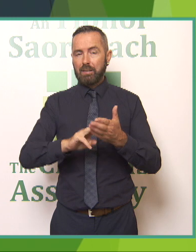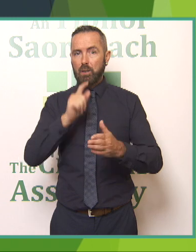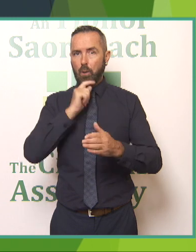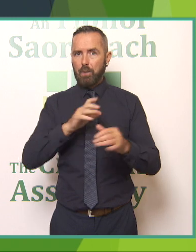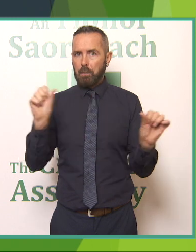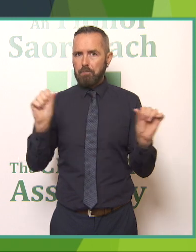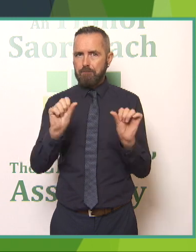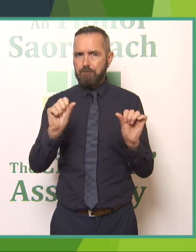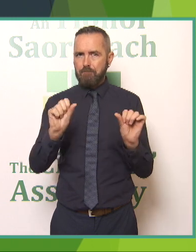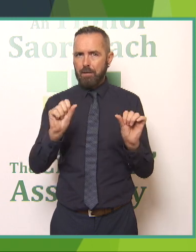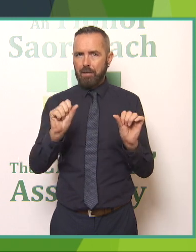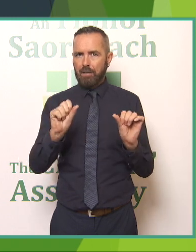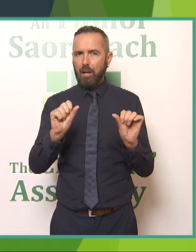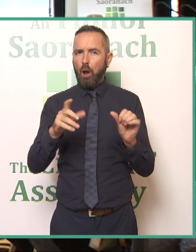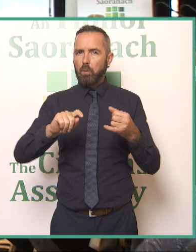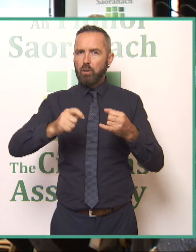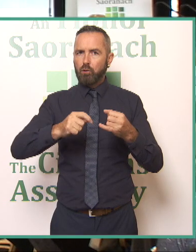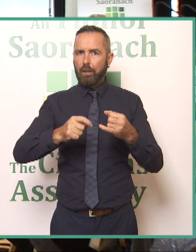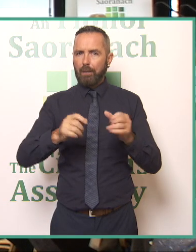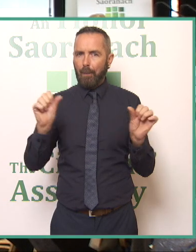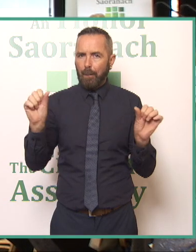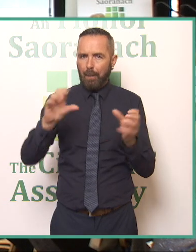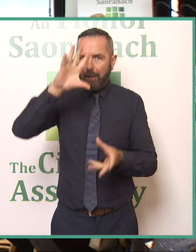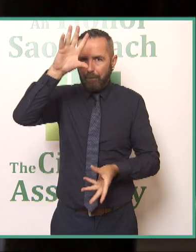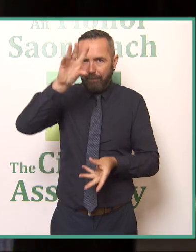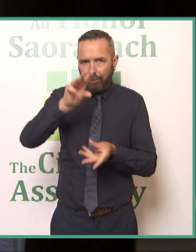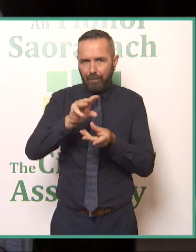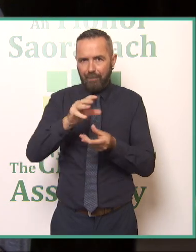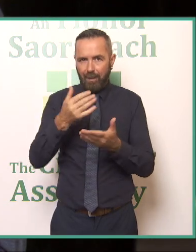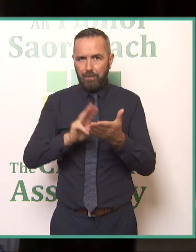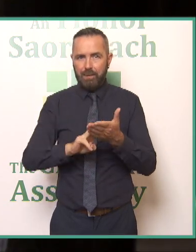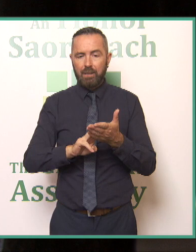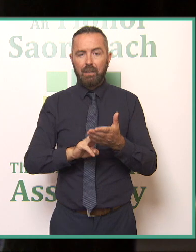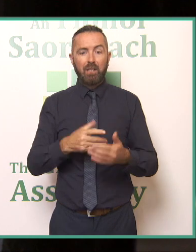and have a I go a bit to try and squeeze into five minutes so yeah basically I'm involvement